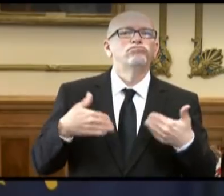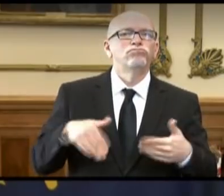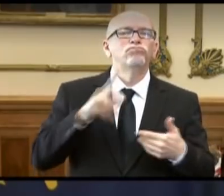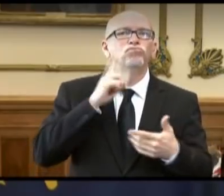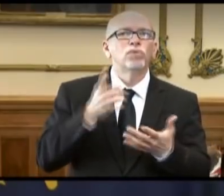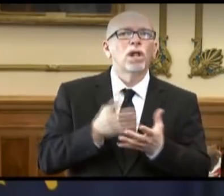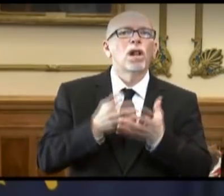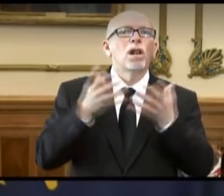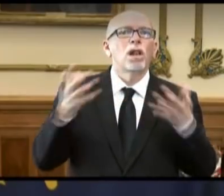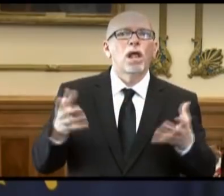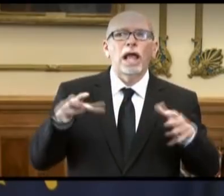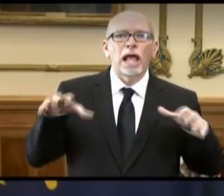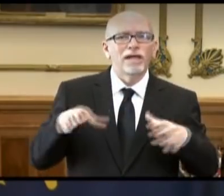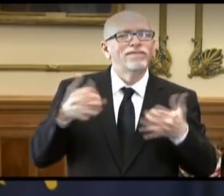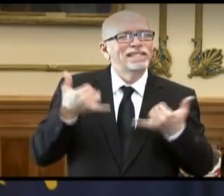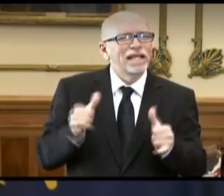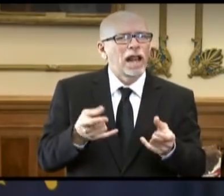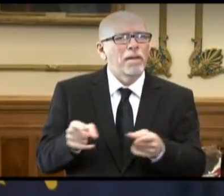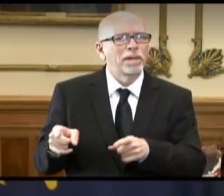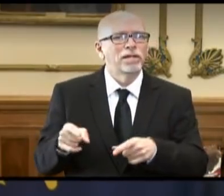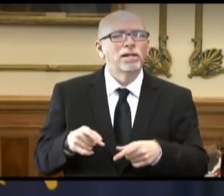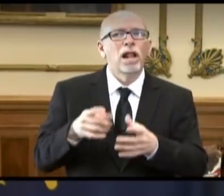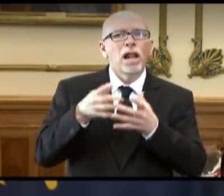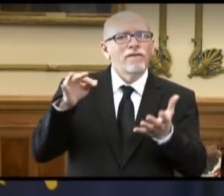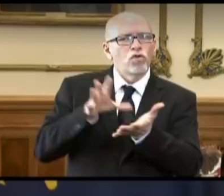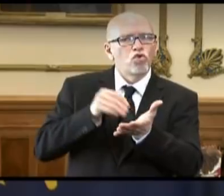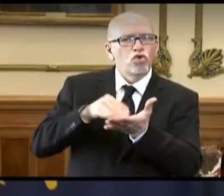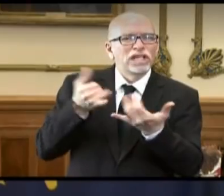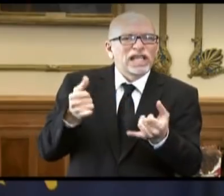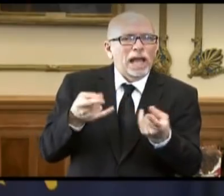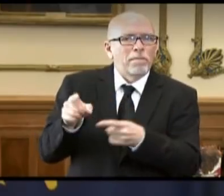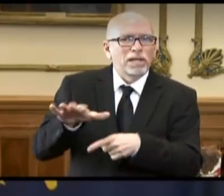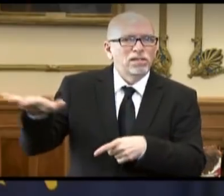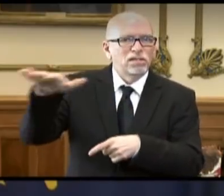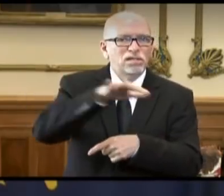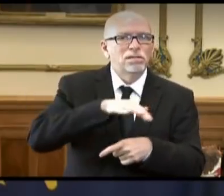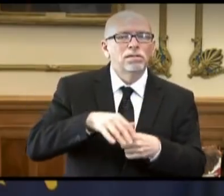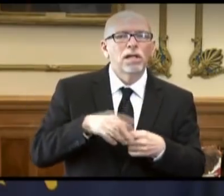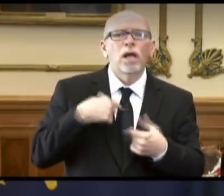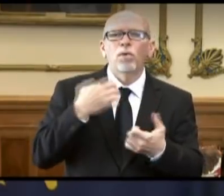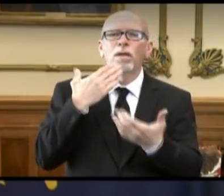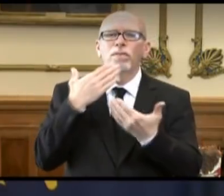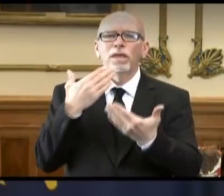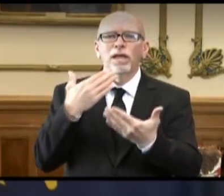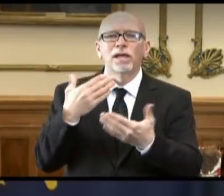THE CLASSROOMS AREN'T FILLED WITH CHILDREN AND TEACHERS AND